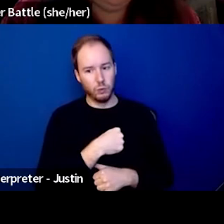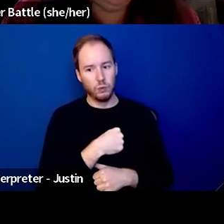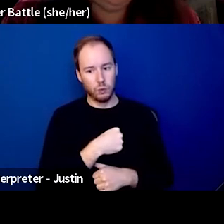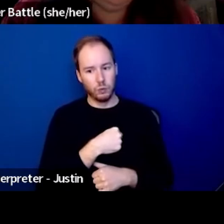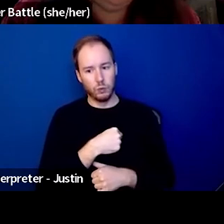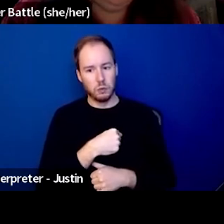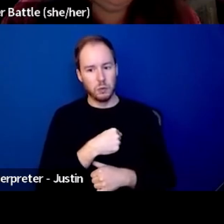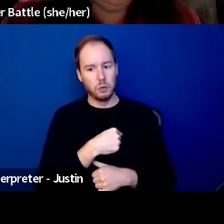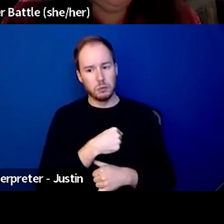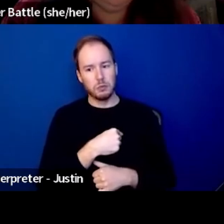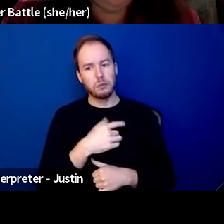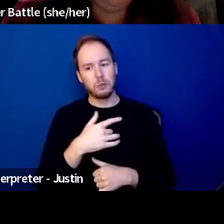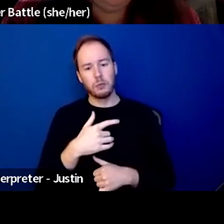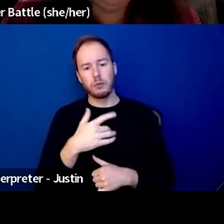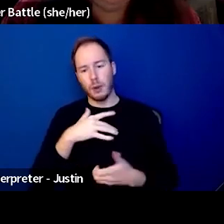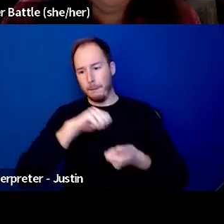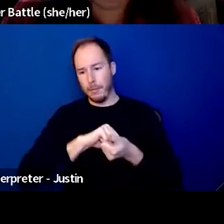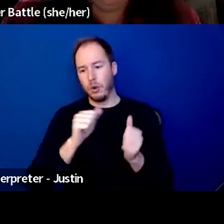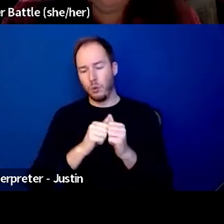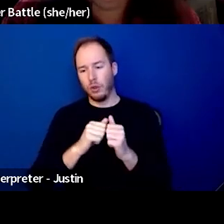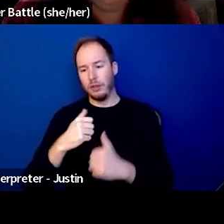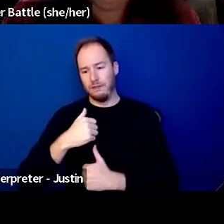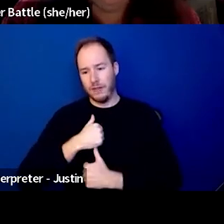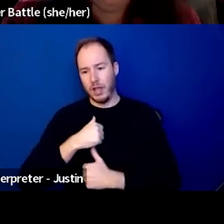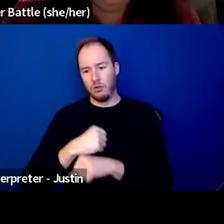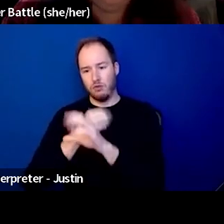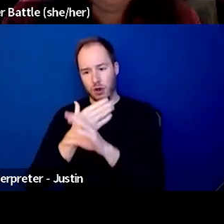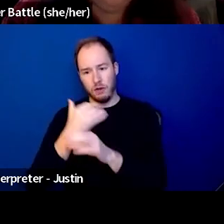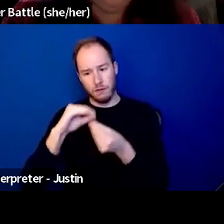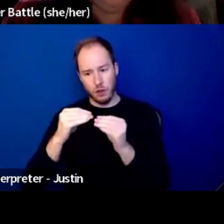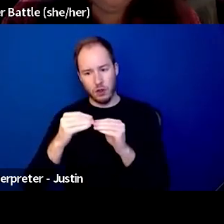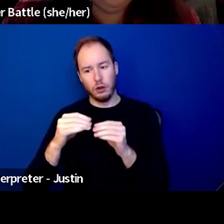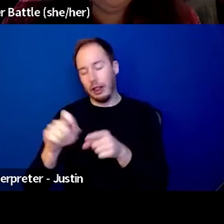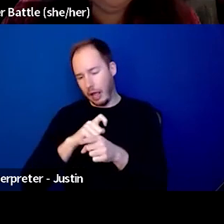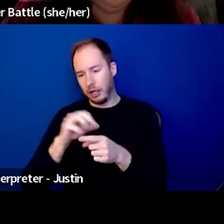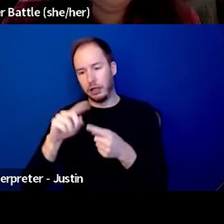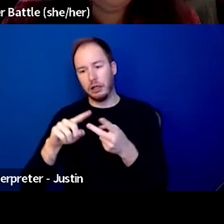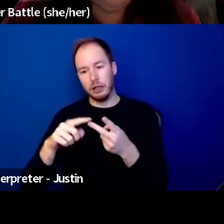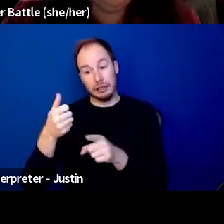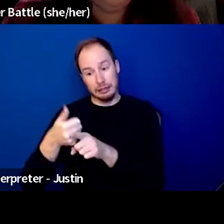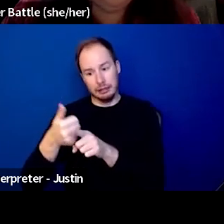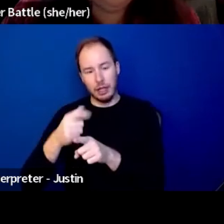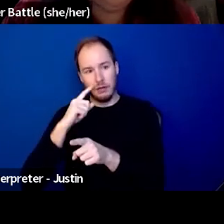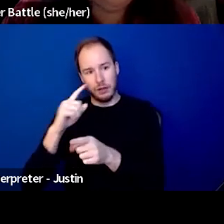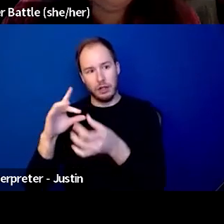We were mostly partnered with the Veteran's Crisis Line, and the Veteran's Crisis Line is engaged I know with Wounded Warriors.